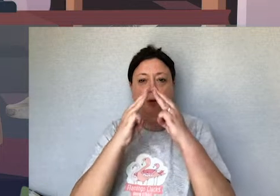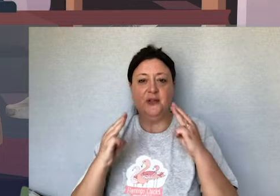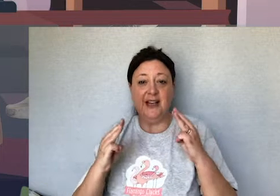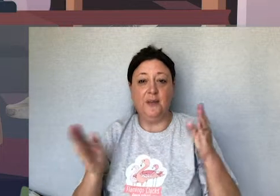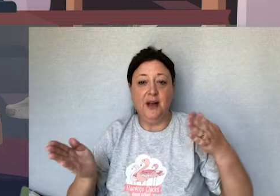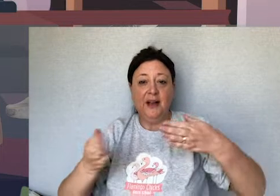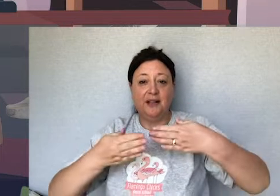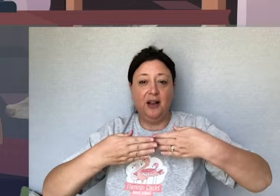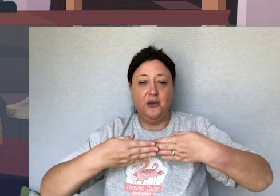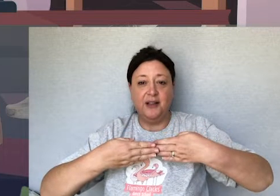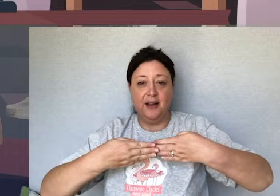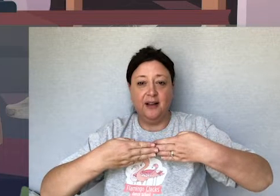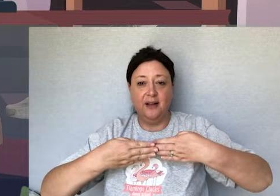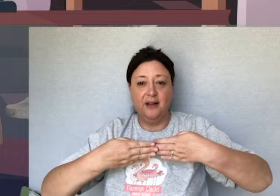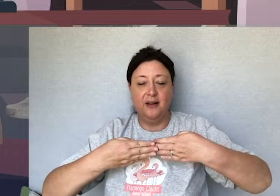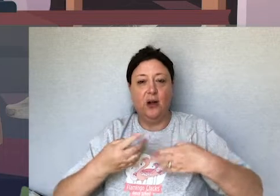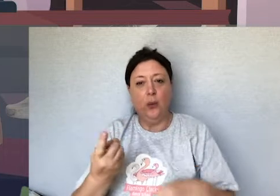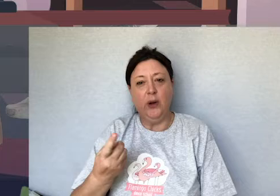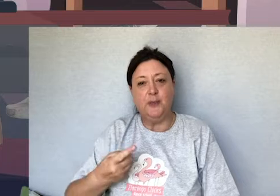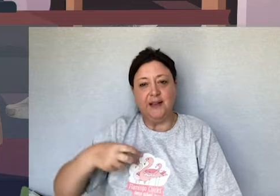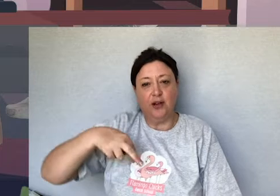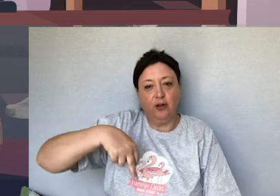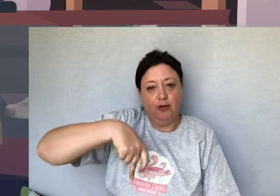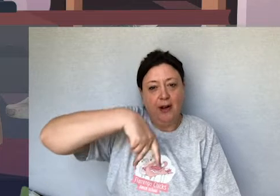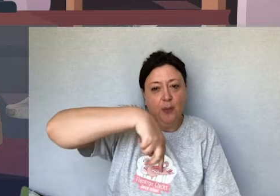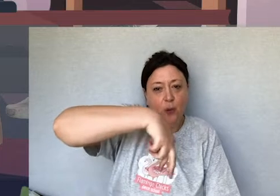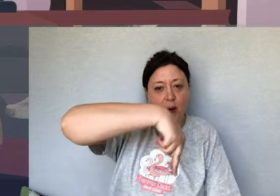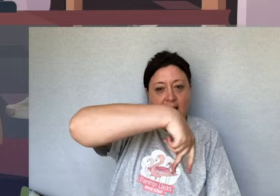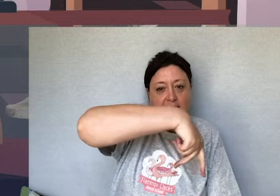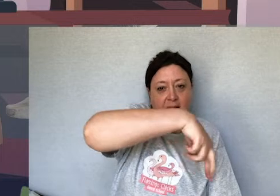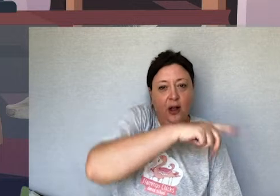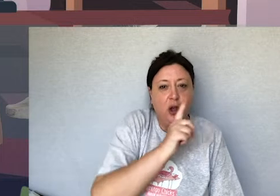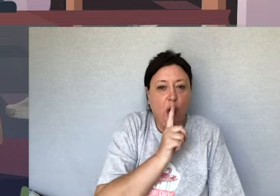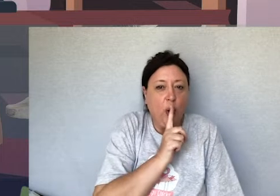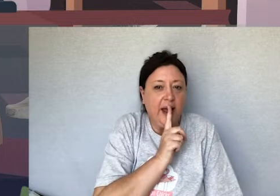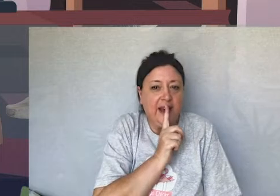I think the museum's closing. We better creep away quietly.